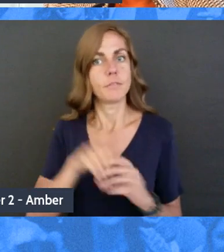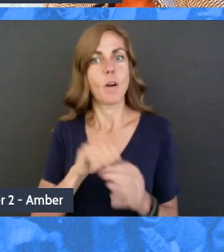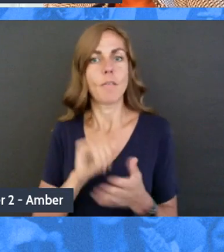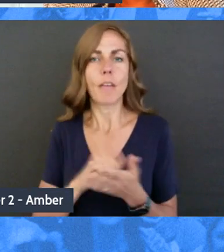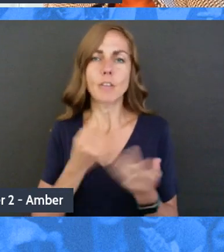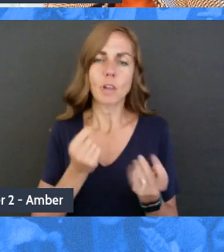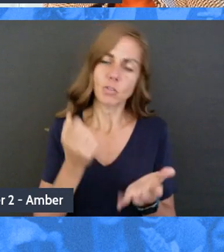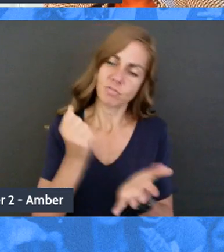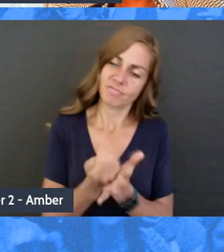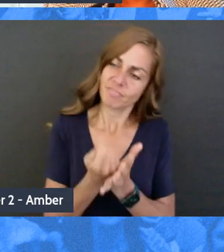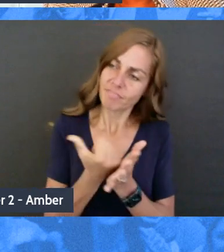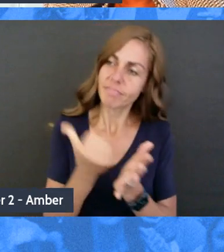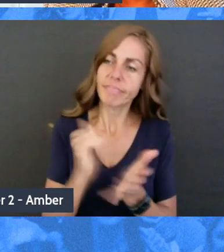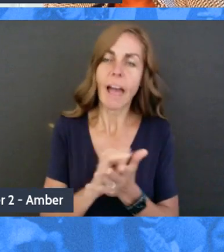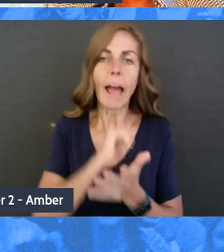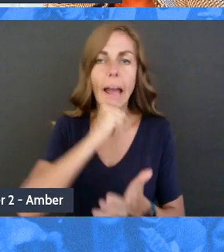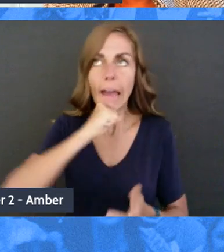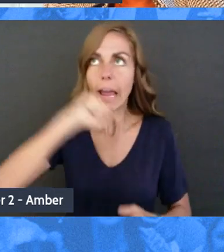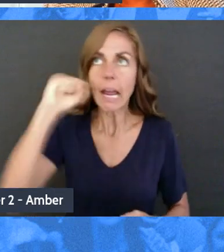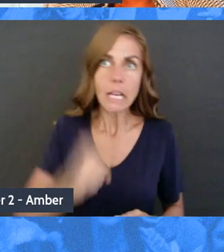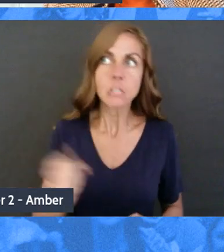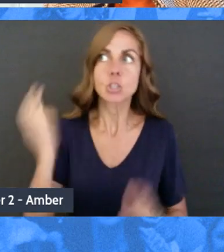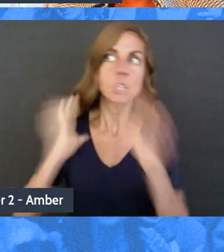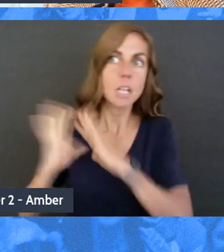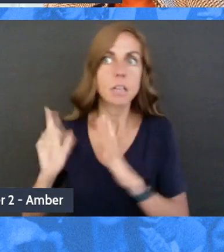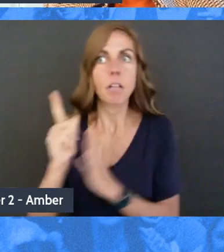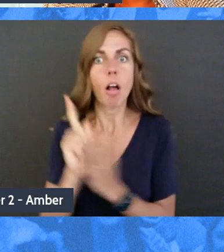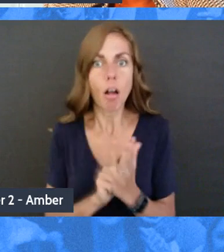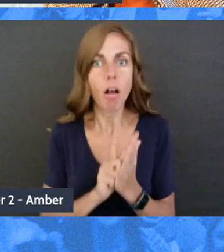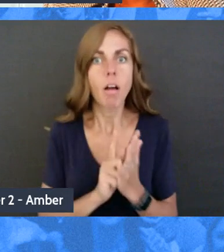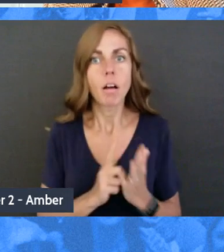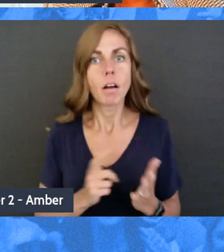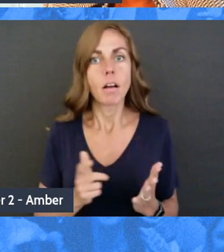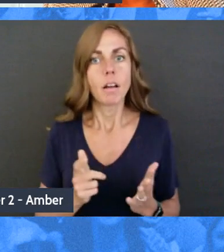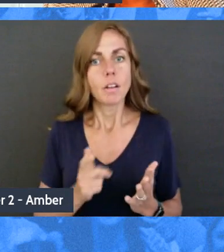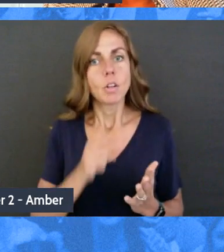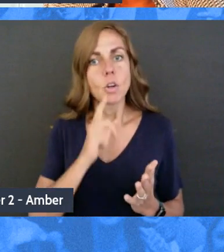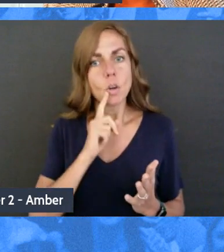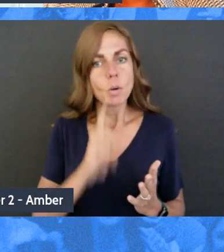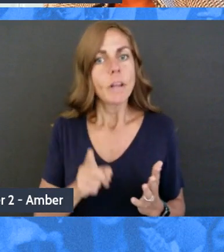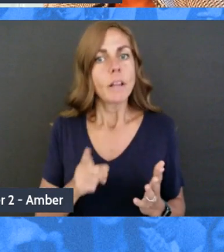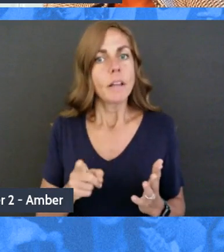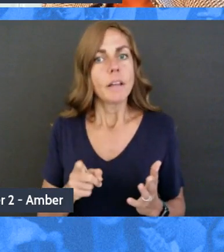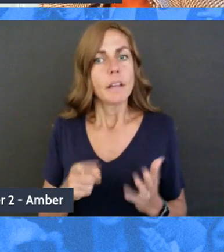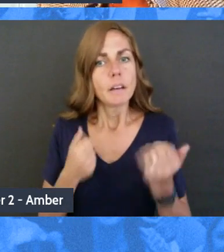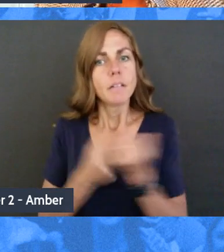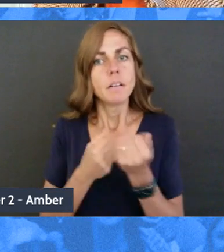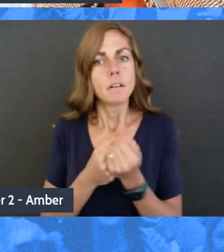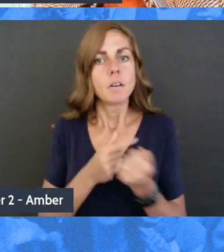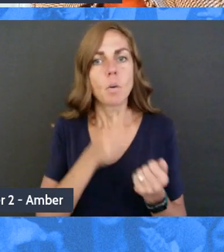so that we can really just to make sure that we have access to care for everyone.